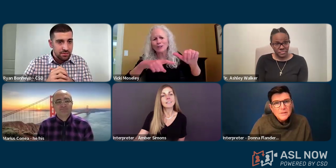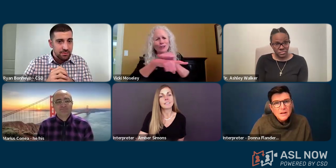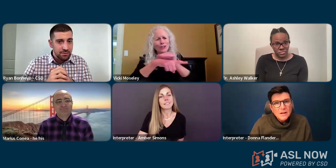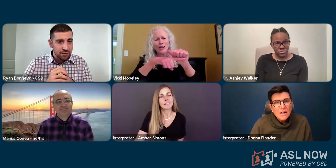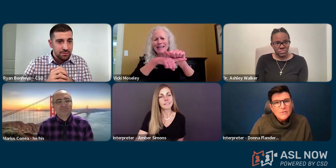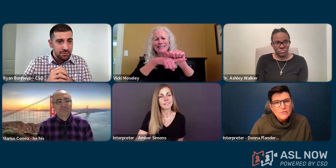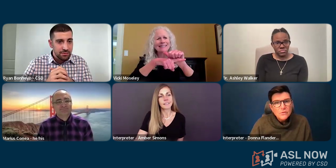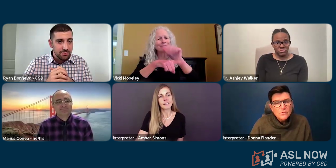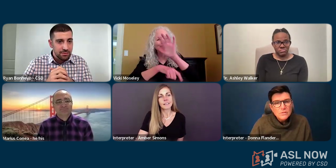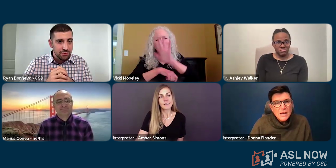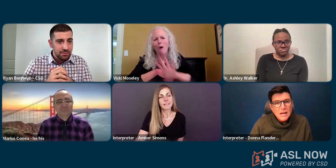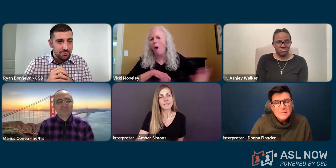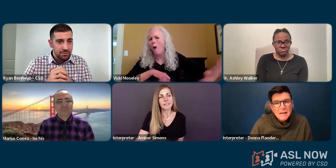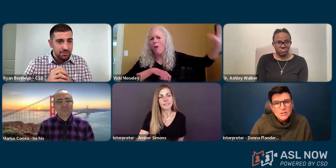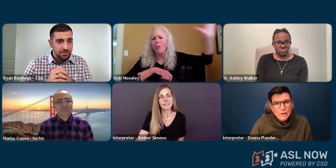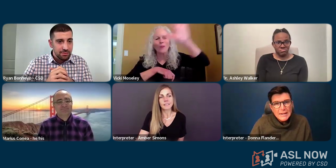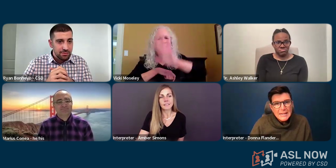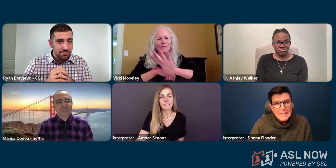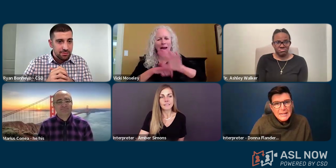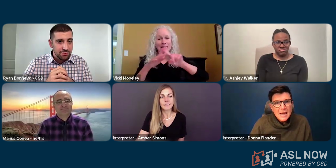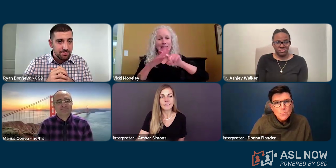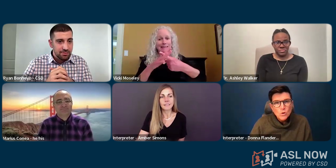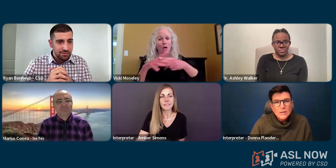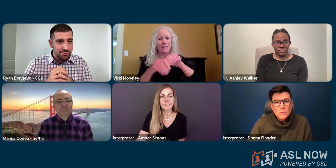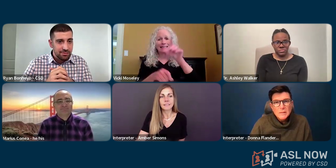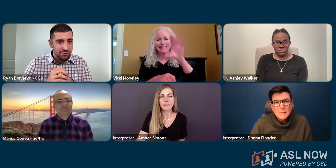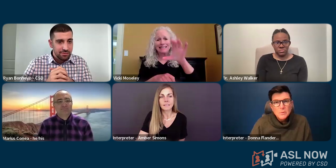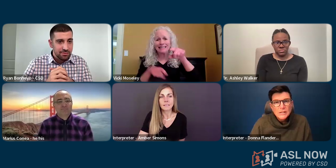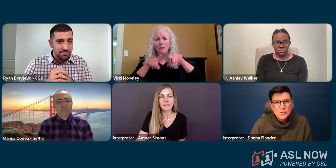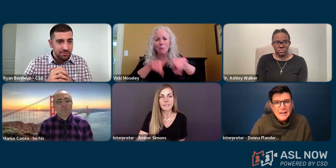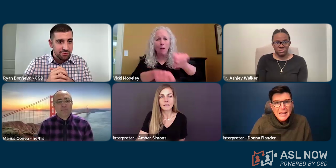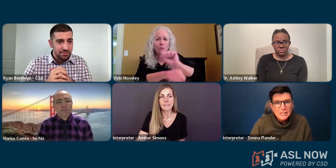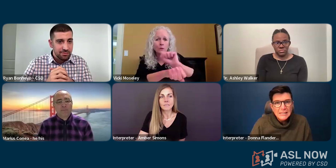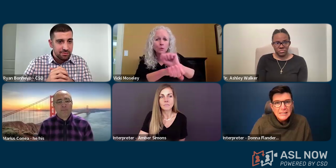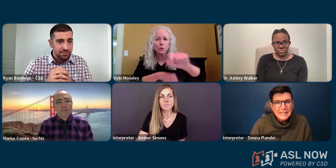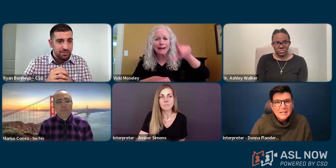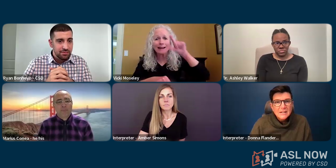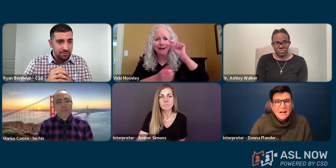A lot of times in my trainings I'm working with people internationally.